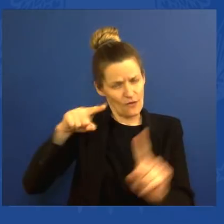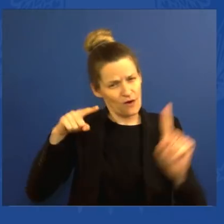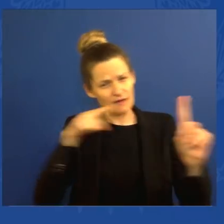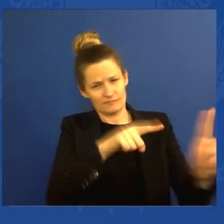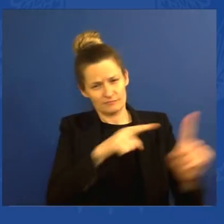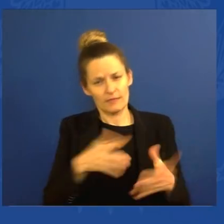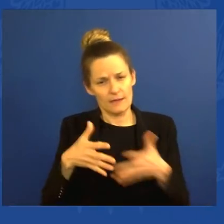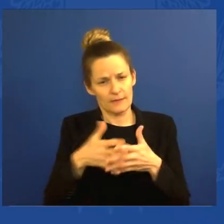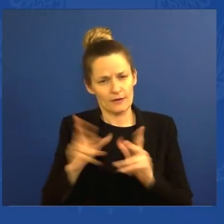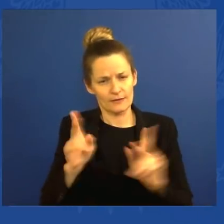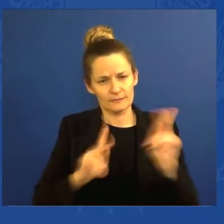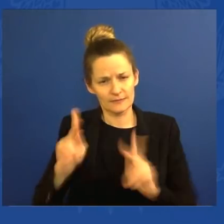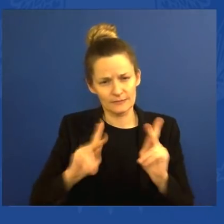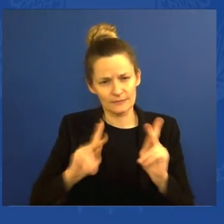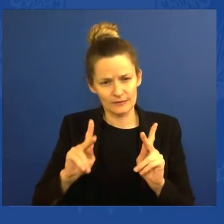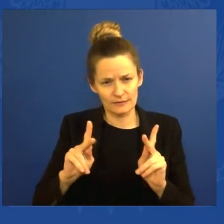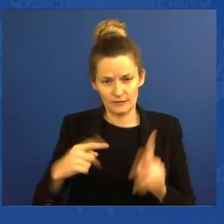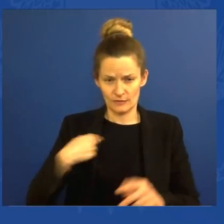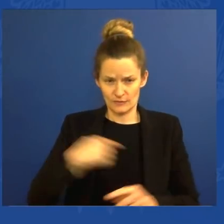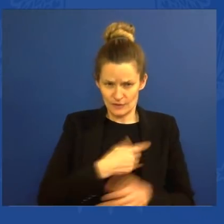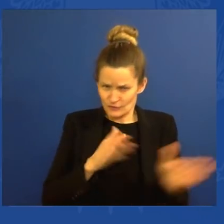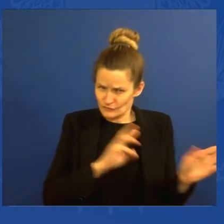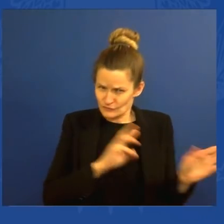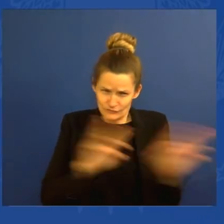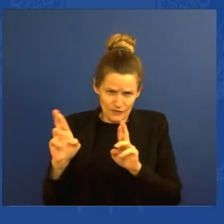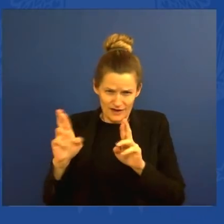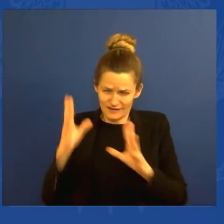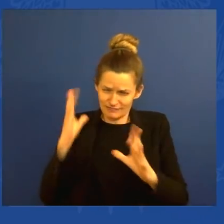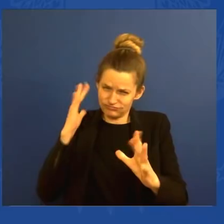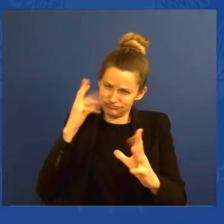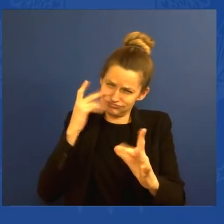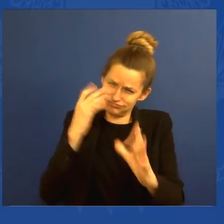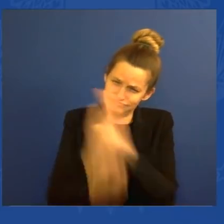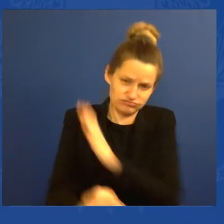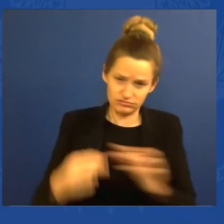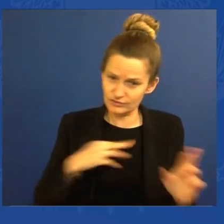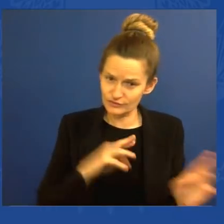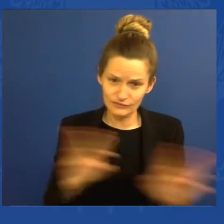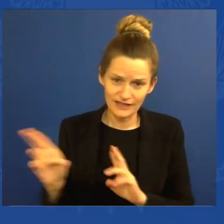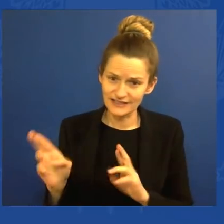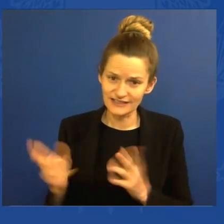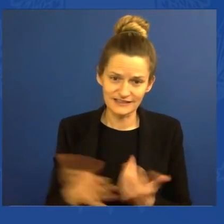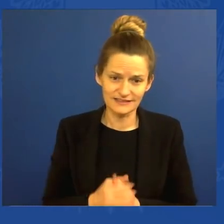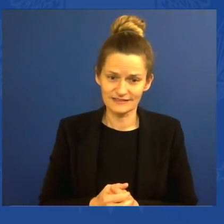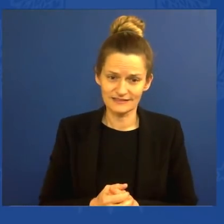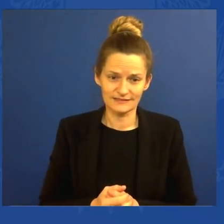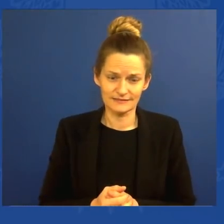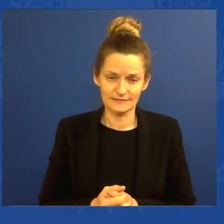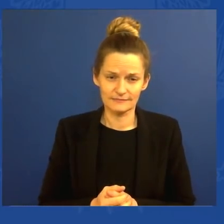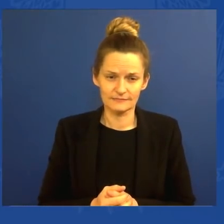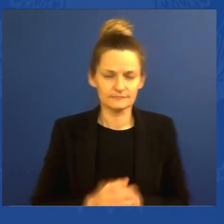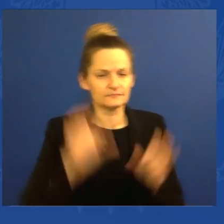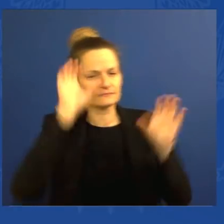The President: You know, we're old friends. You've heard me say many times -- you know, that was something my dear mother, God bless her soul, used to say: